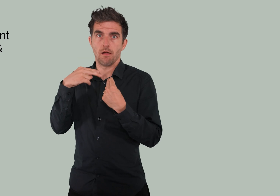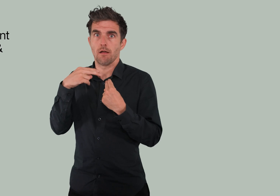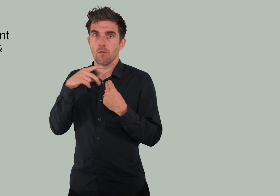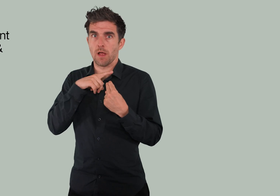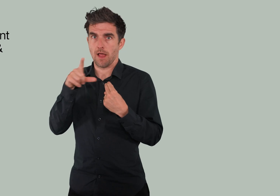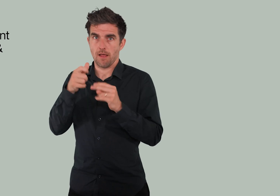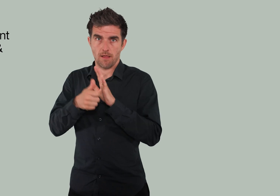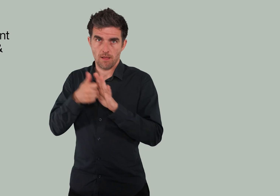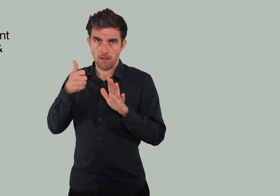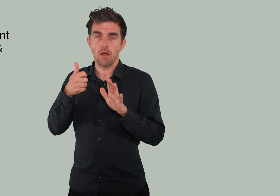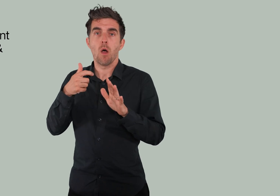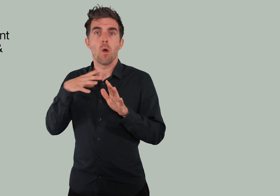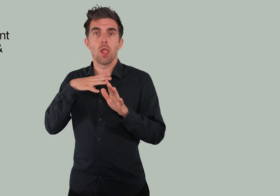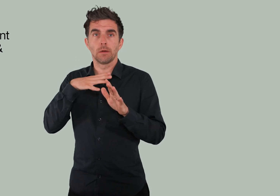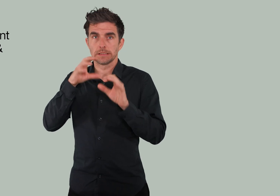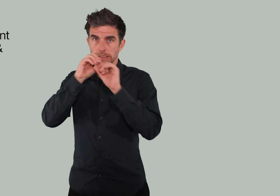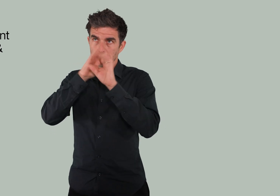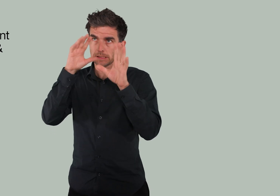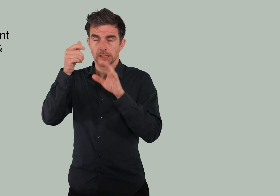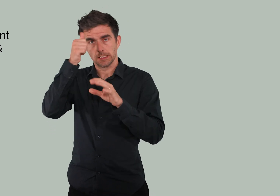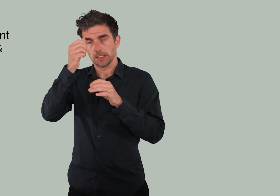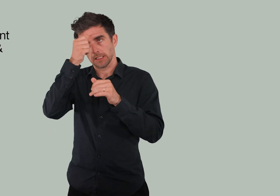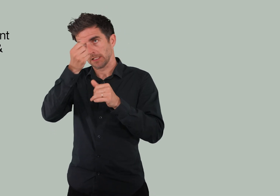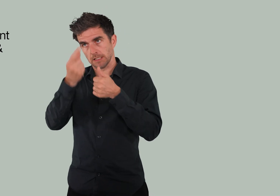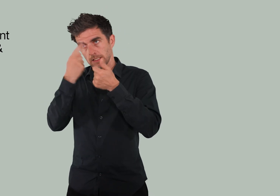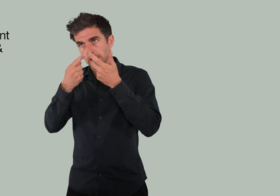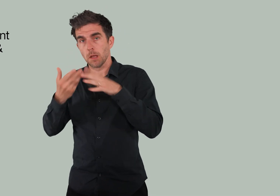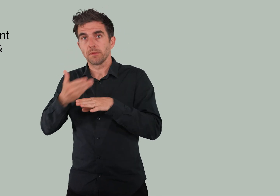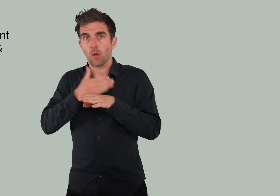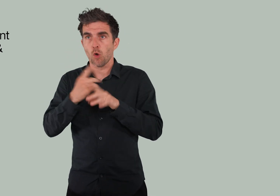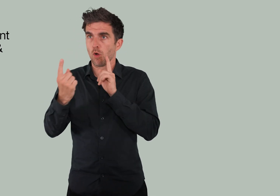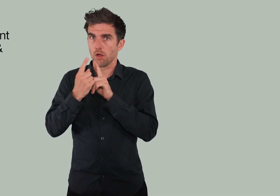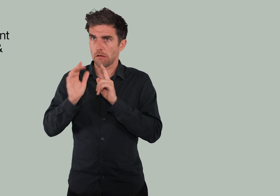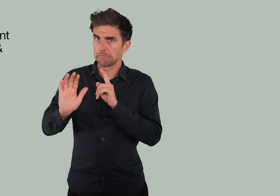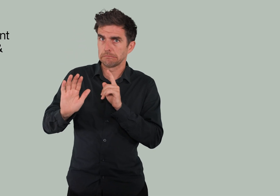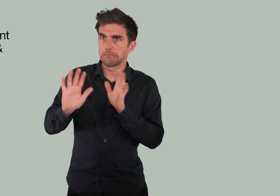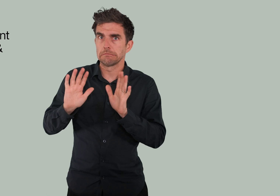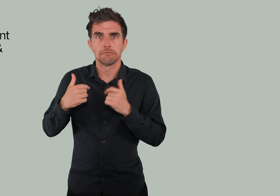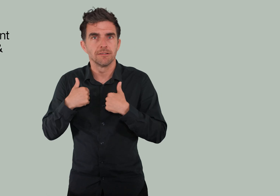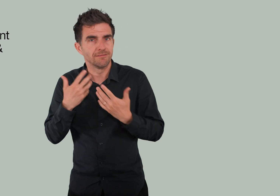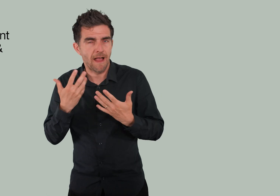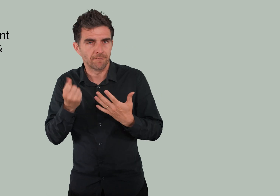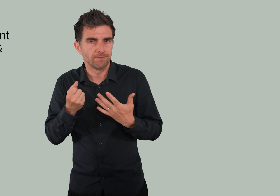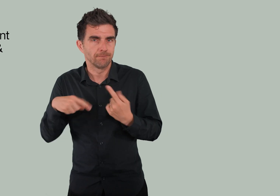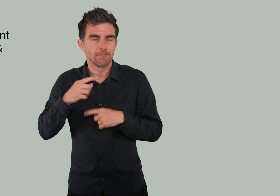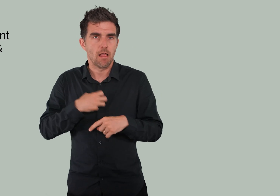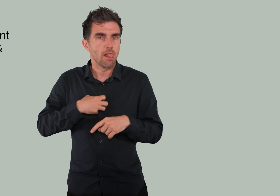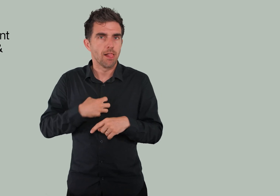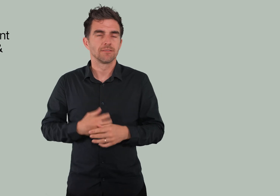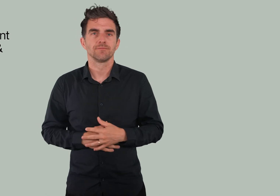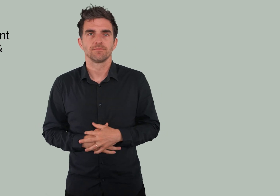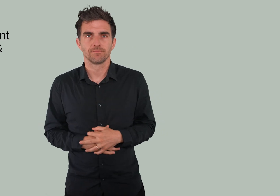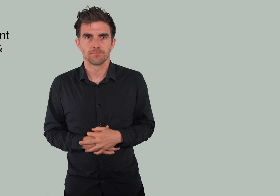them as an individual given their expertise and pre-determined beliefs about their condition.